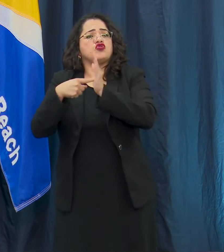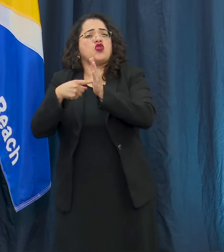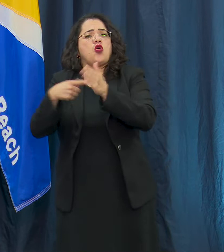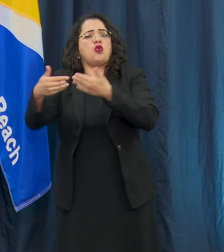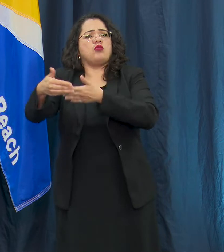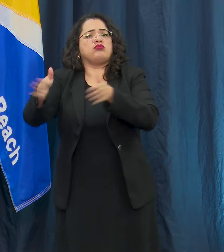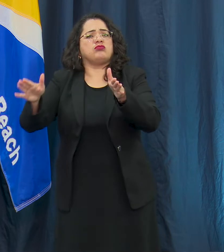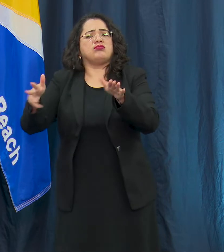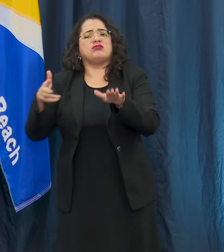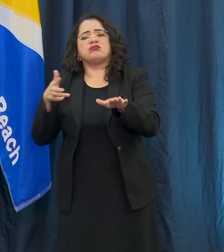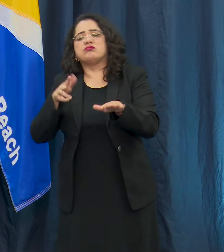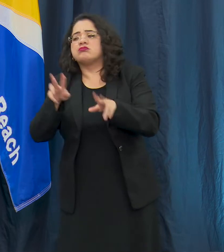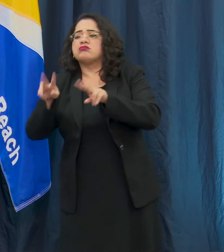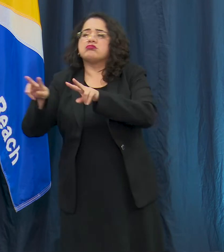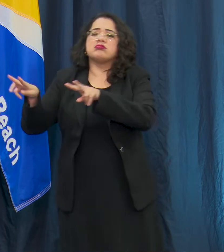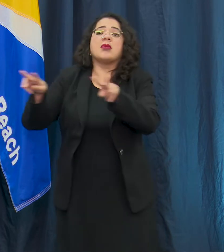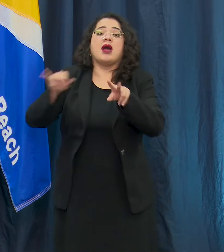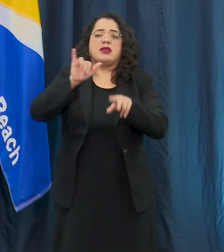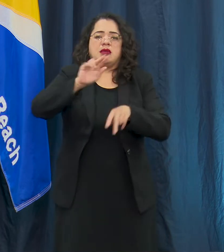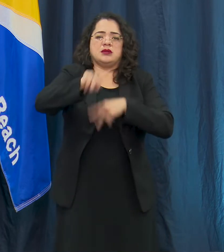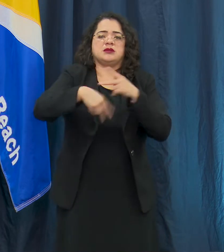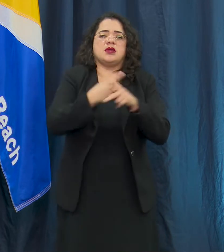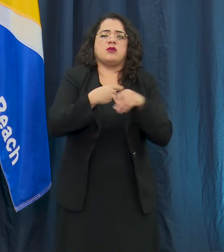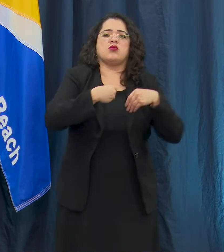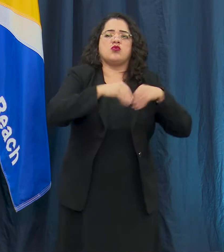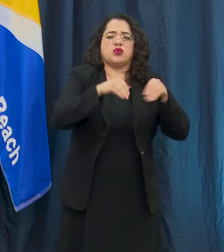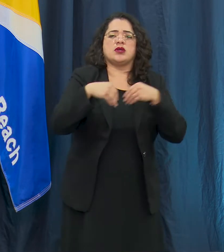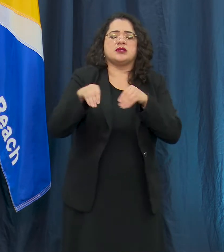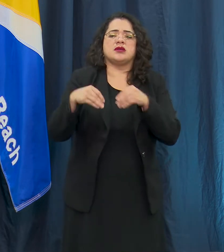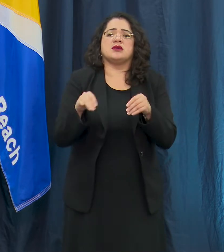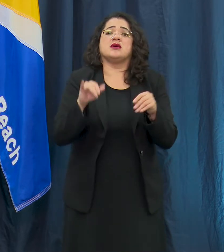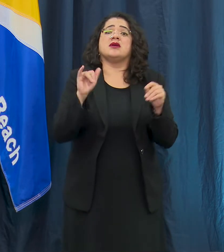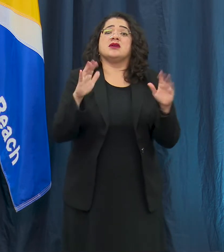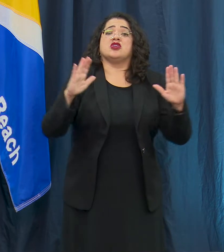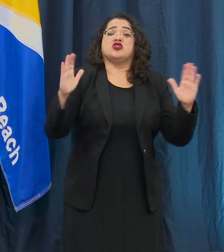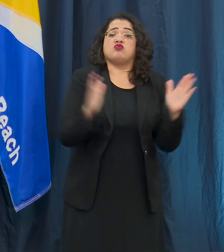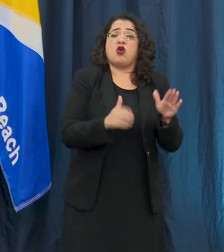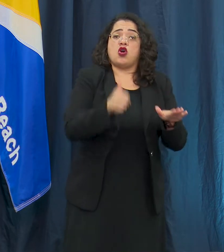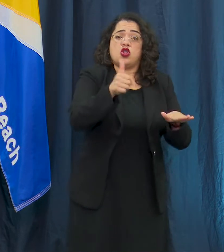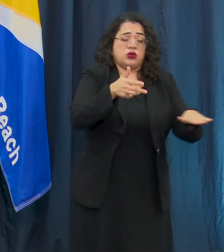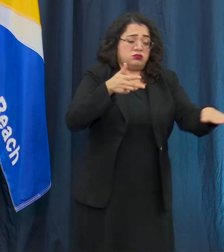retail and especially the smaller retailers can do curbside pickup only.